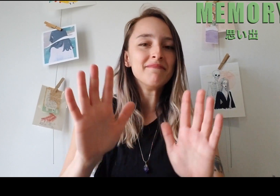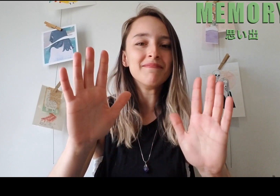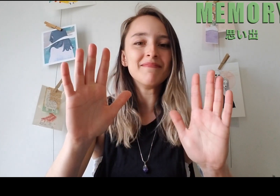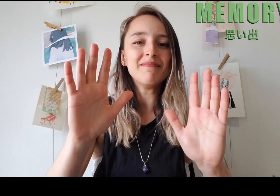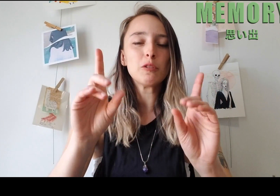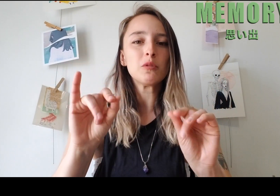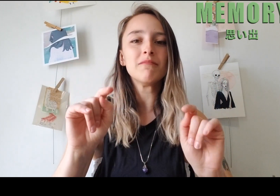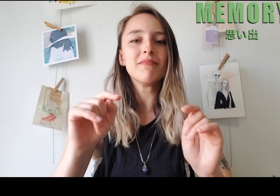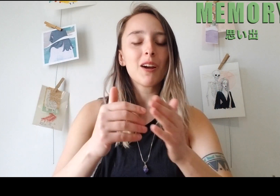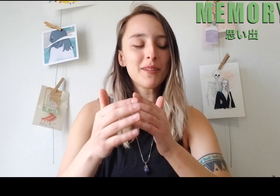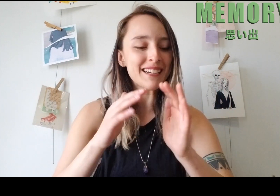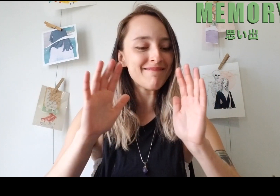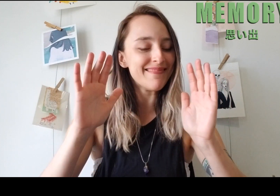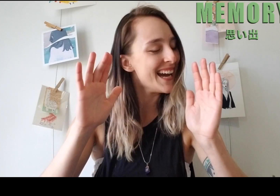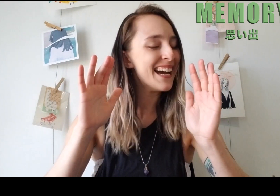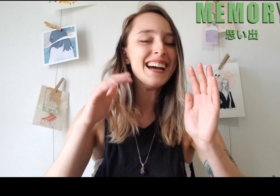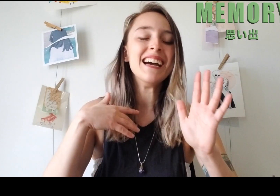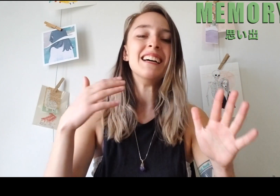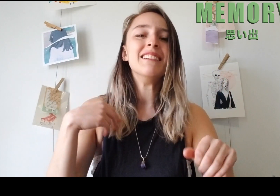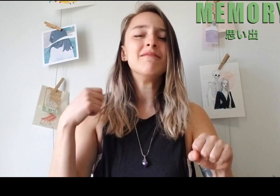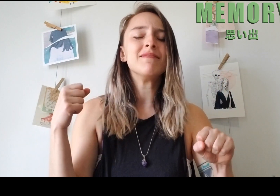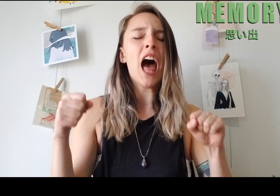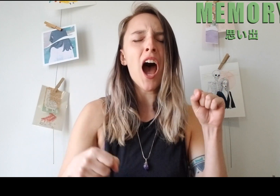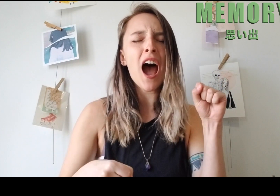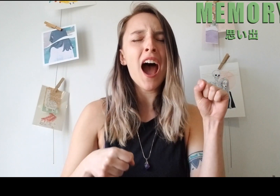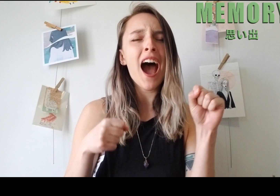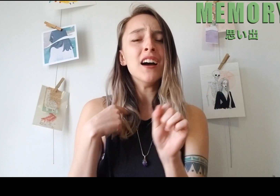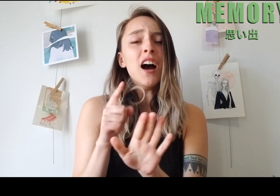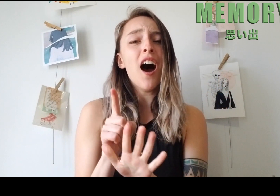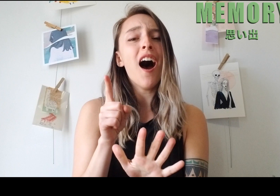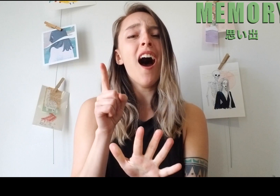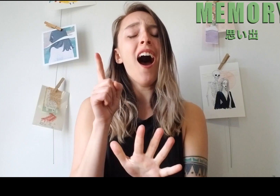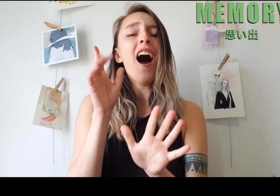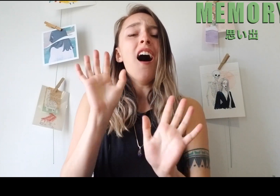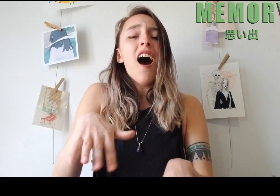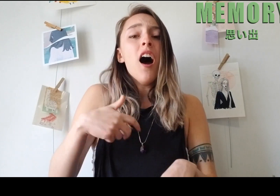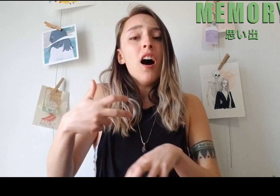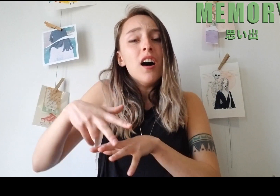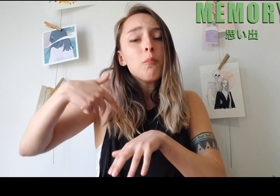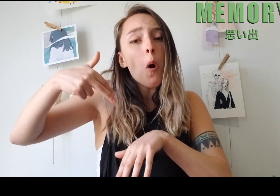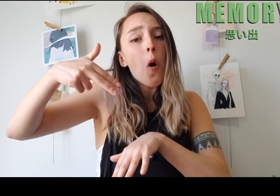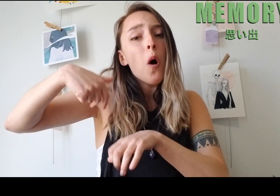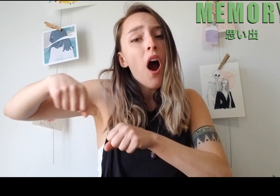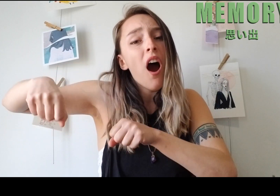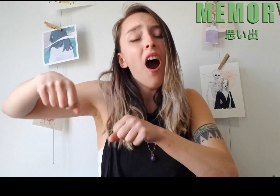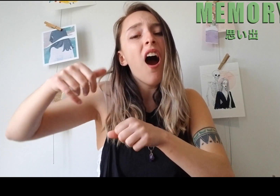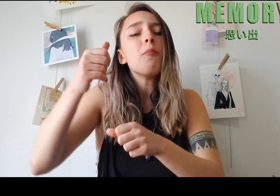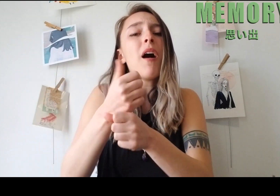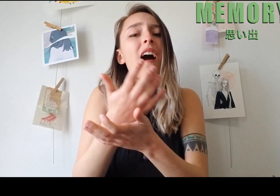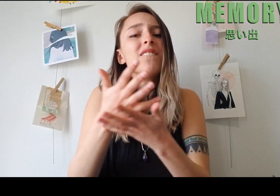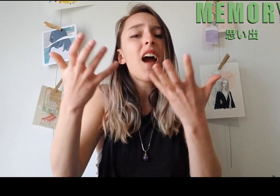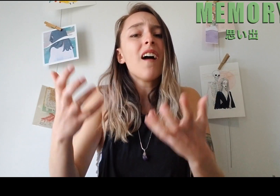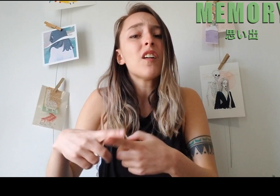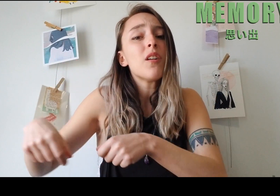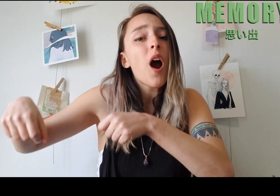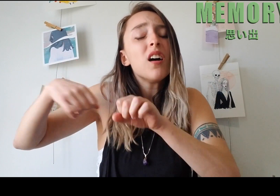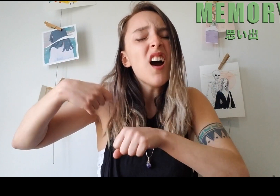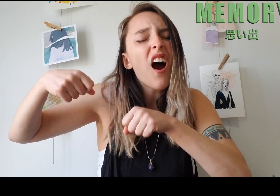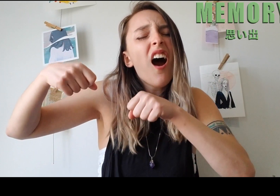I did it anyways! I struggled riding the bike uphill as much as I could, then got off and walked with the bike when I couldn't pedal anymore. It was heavy!